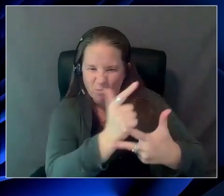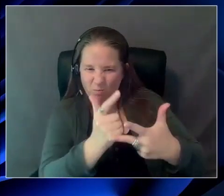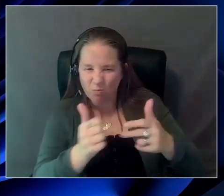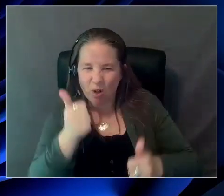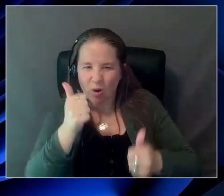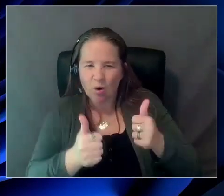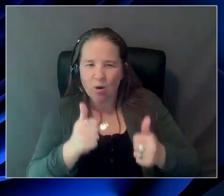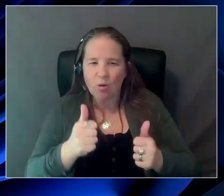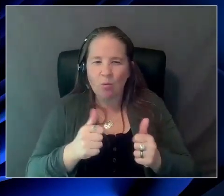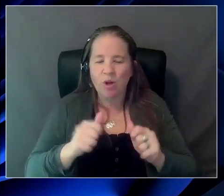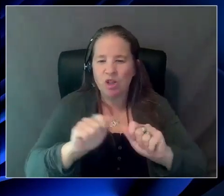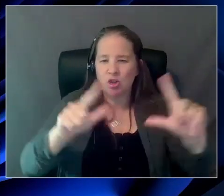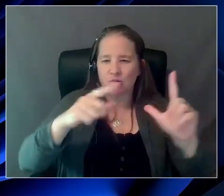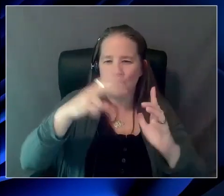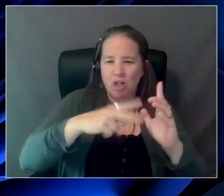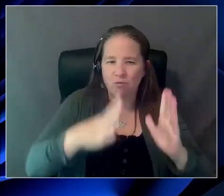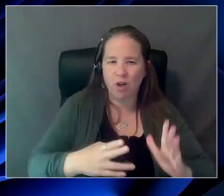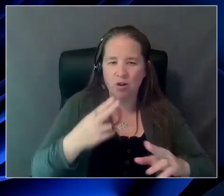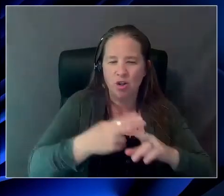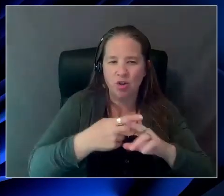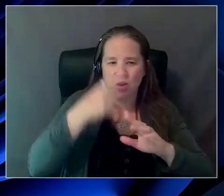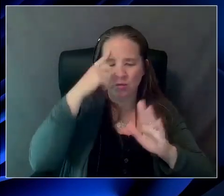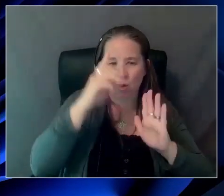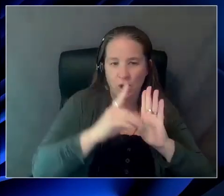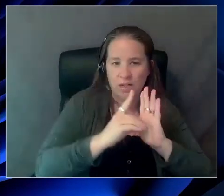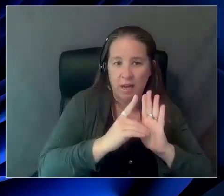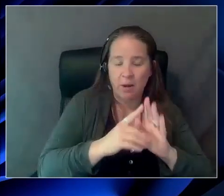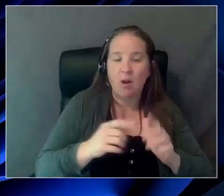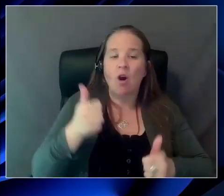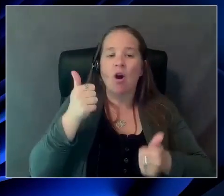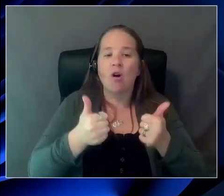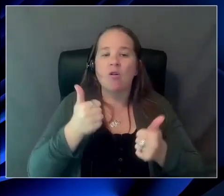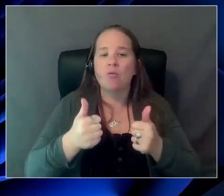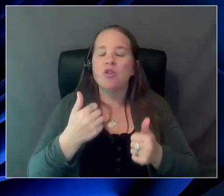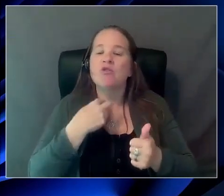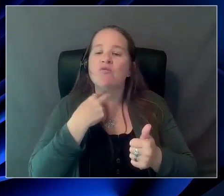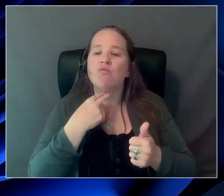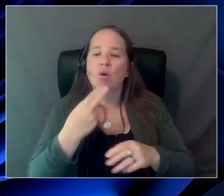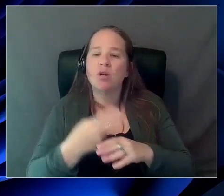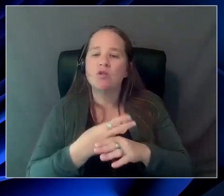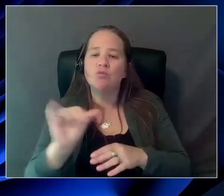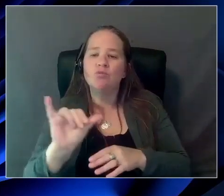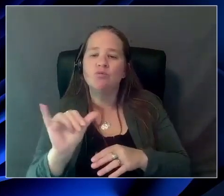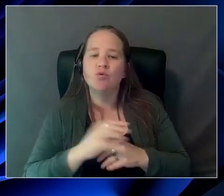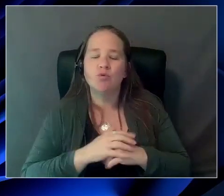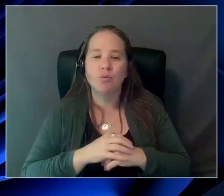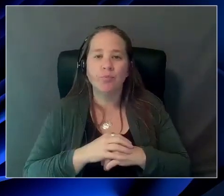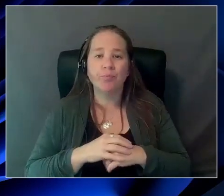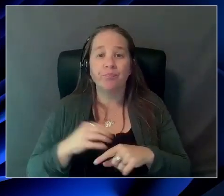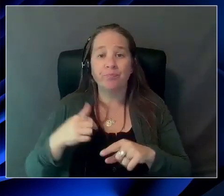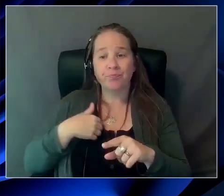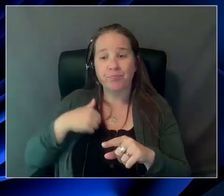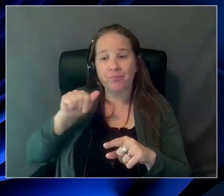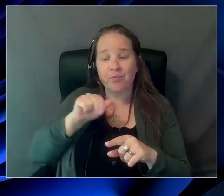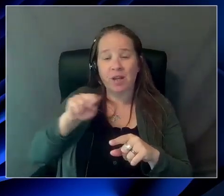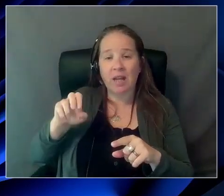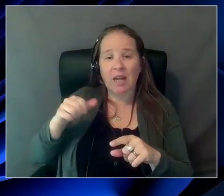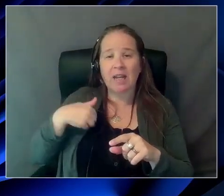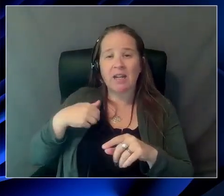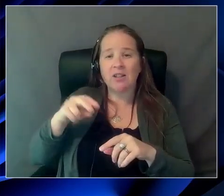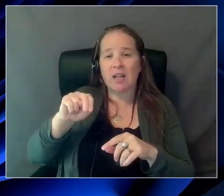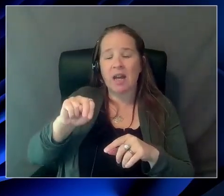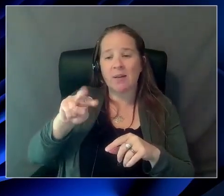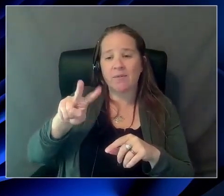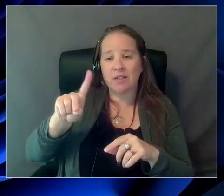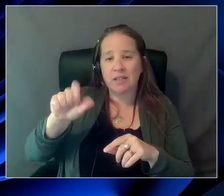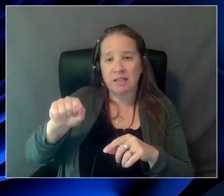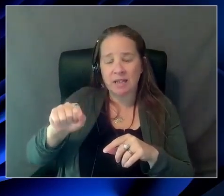And just say what screen reader you were using for the demo and which voice you were using. Ann: right so I use NVDA and I use Mark voice